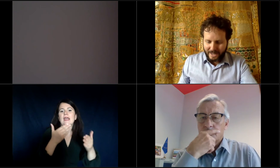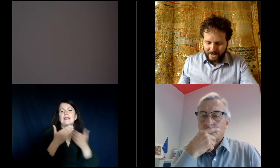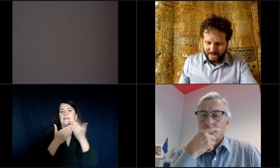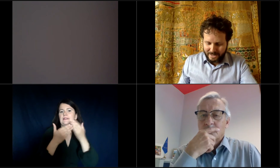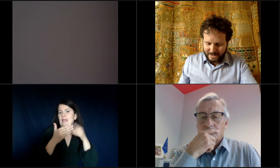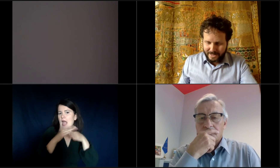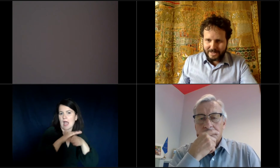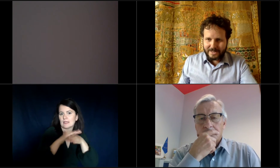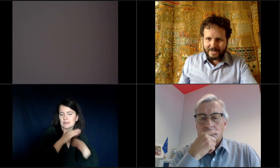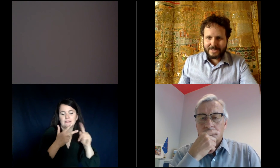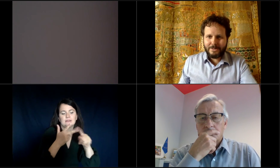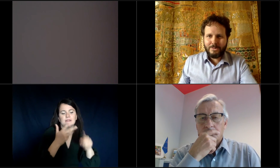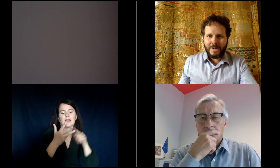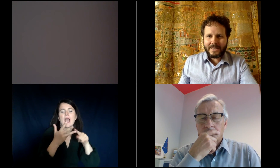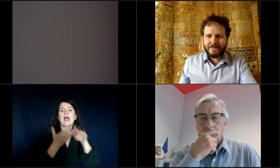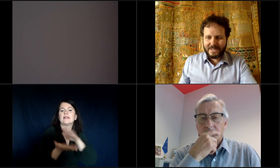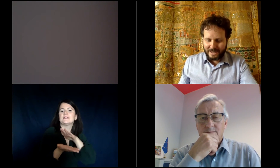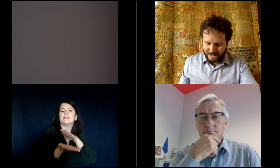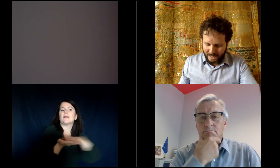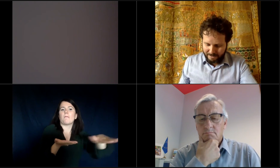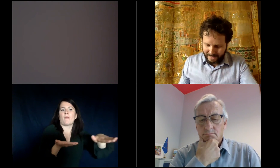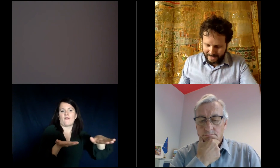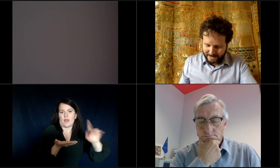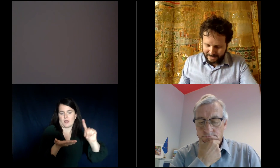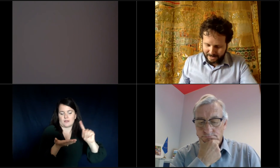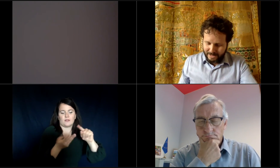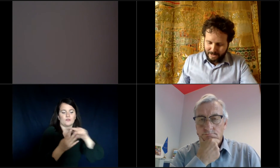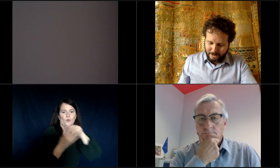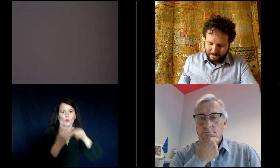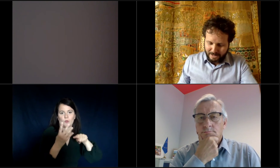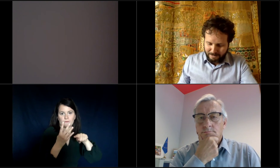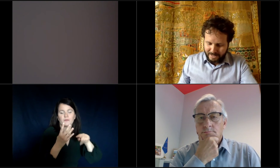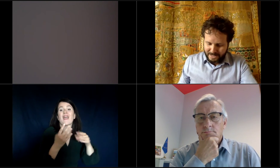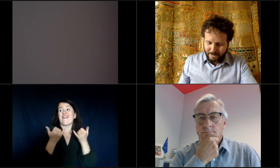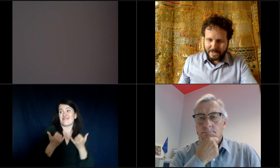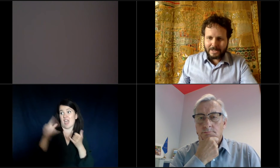And in these two last presentations I've highlighted not very flexible,